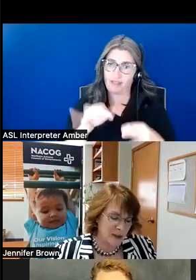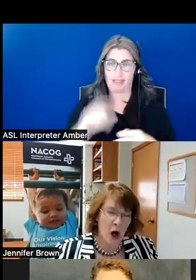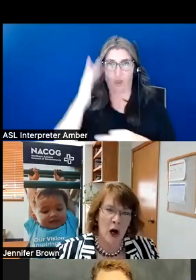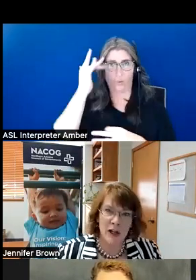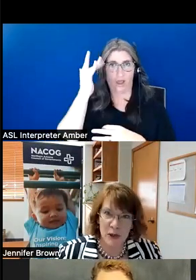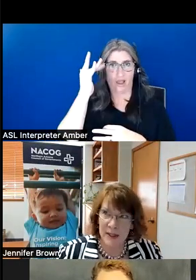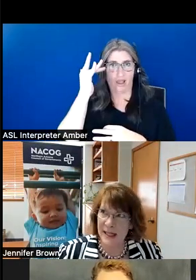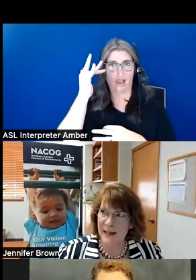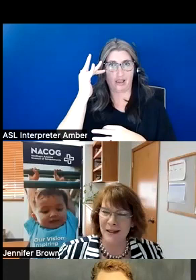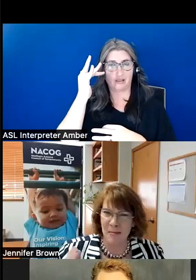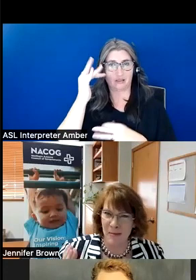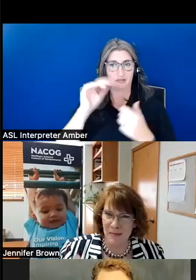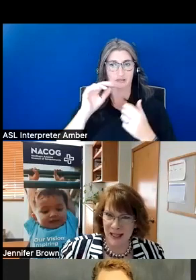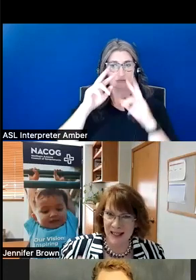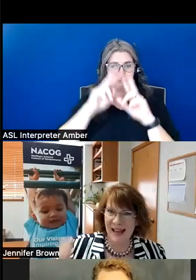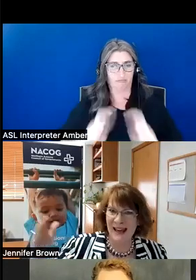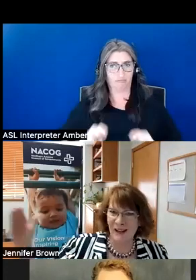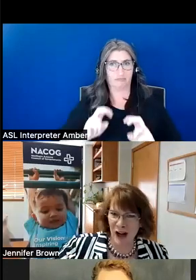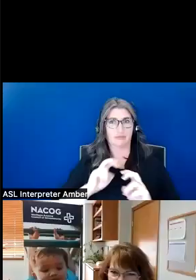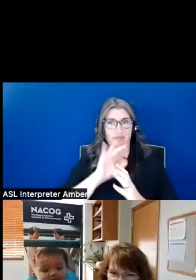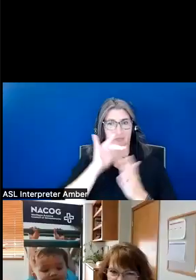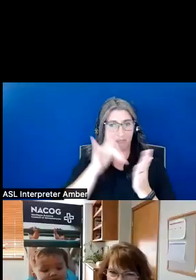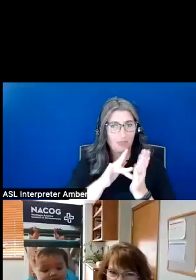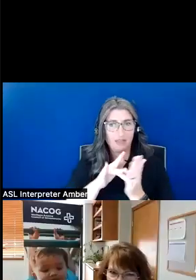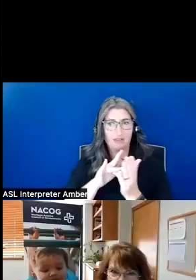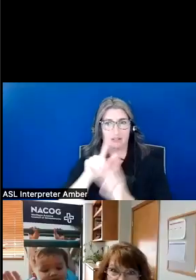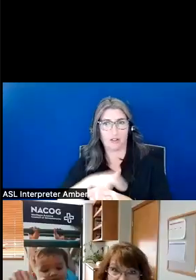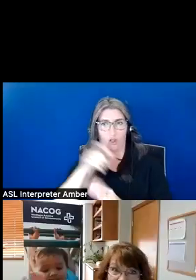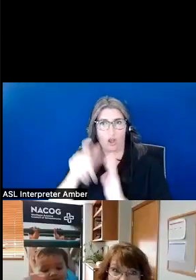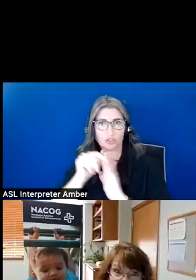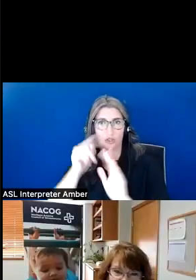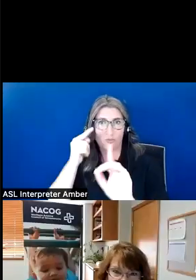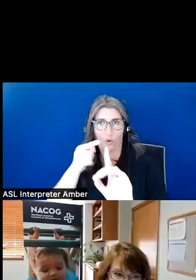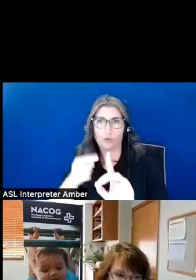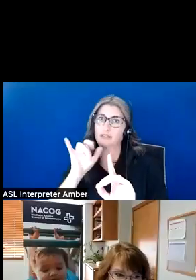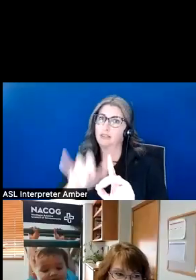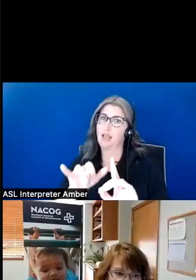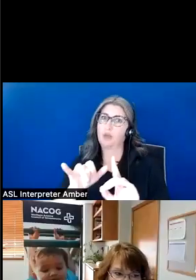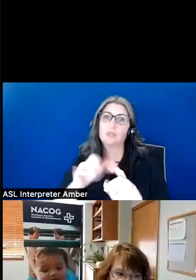It was hard to assess mid- and long-term goals. Those were difficult pieces.